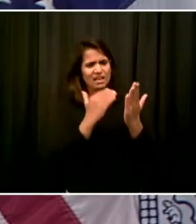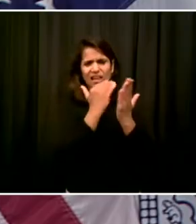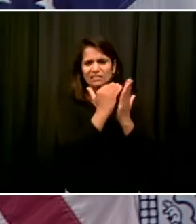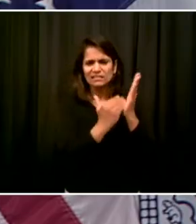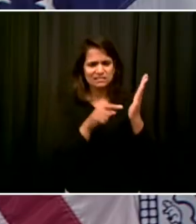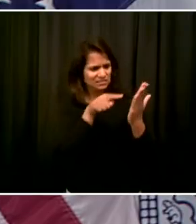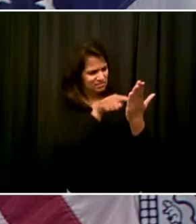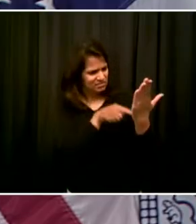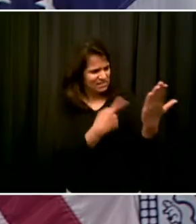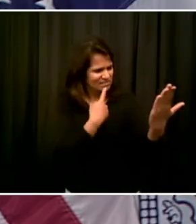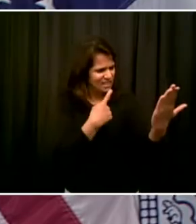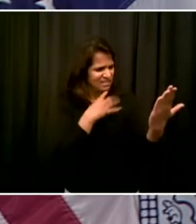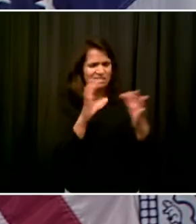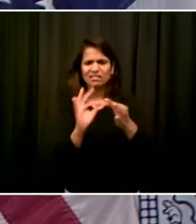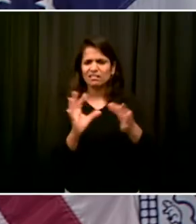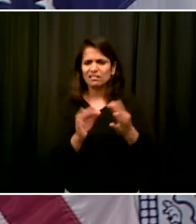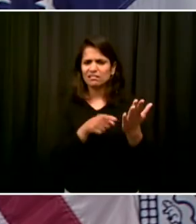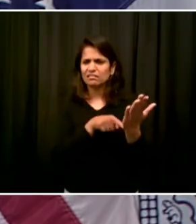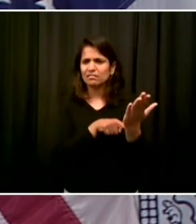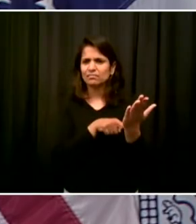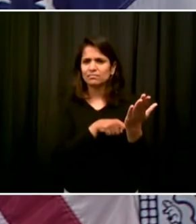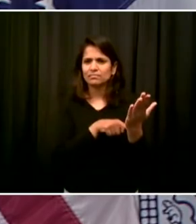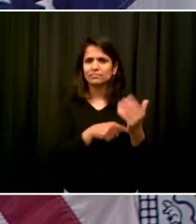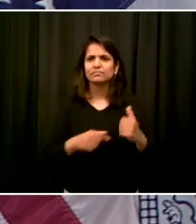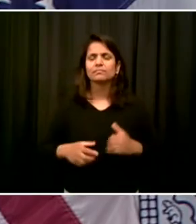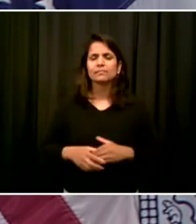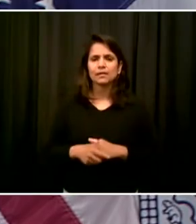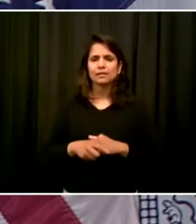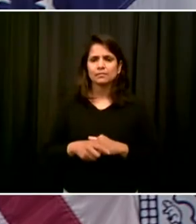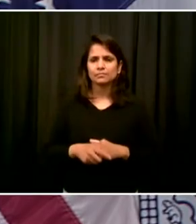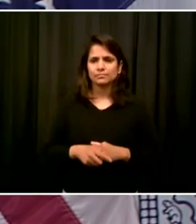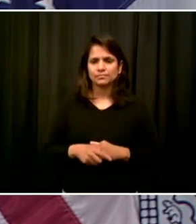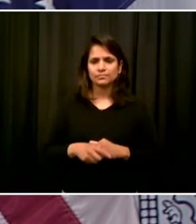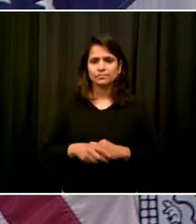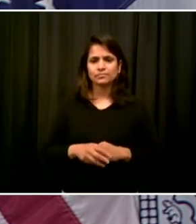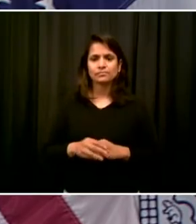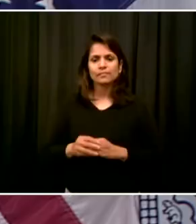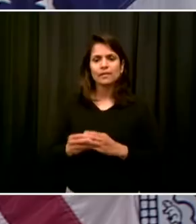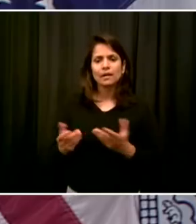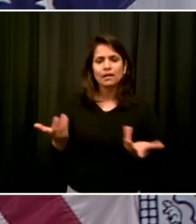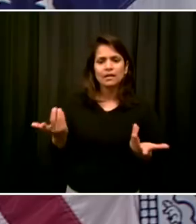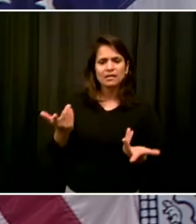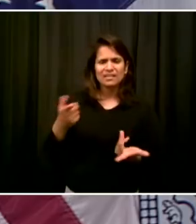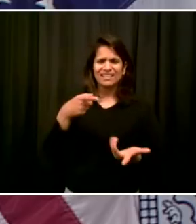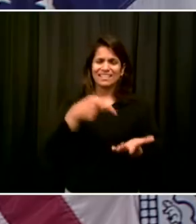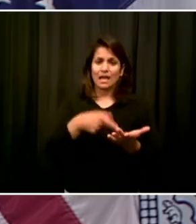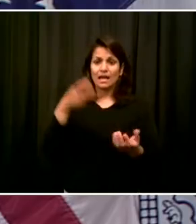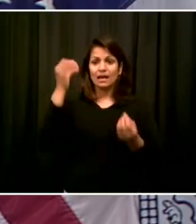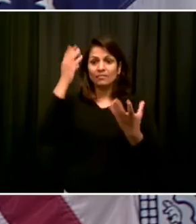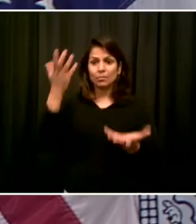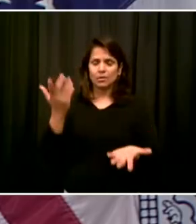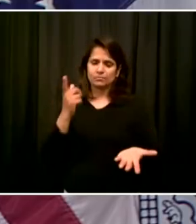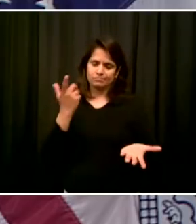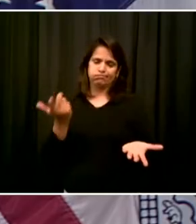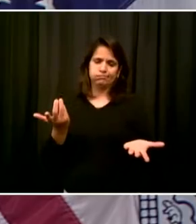COSTS WHICH MAY NOT BE REAL CUTS? WHAT IS TH E